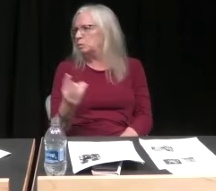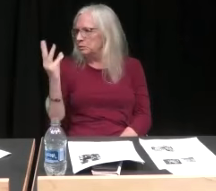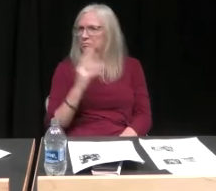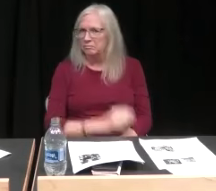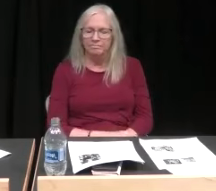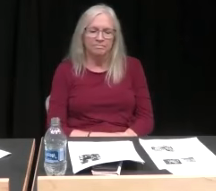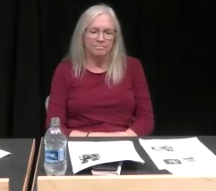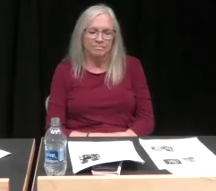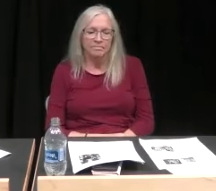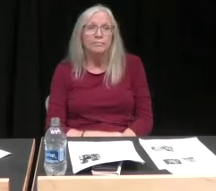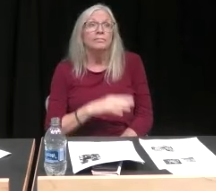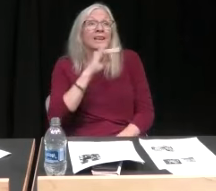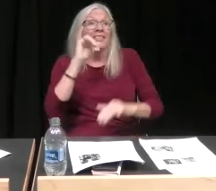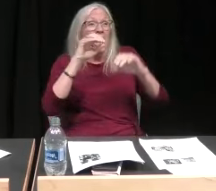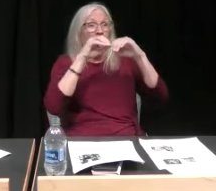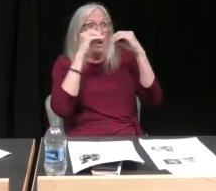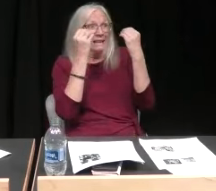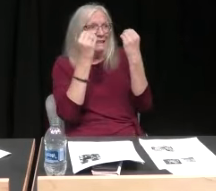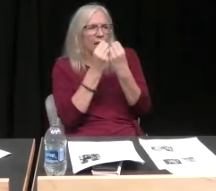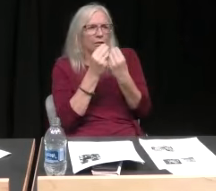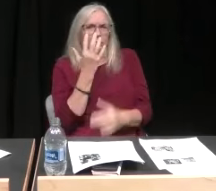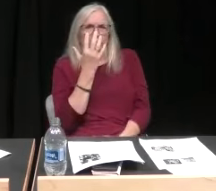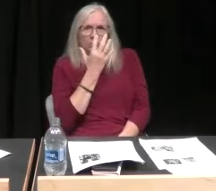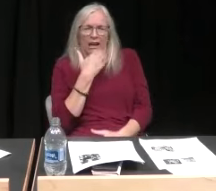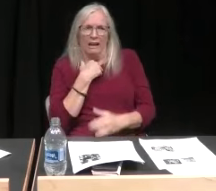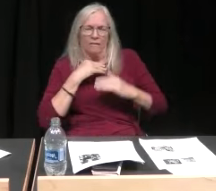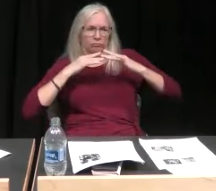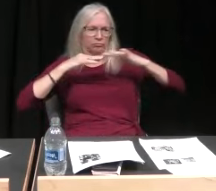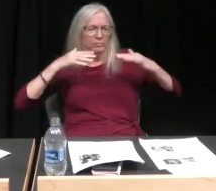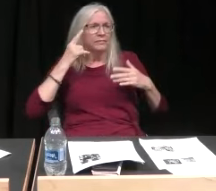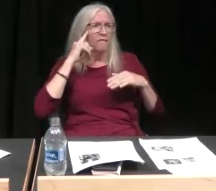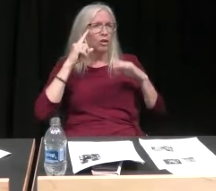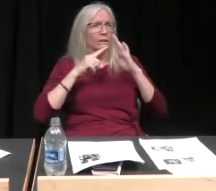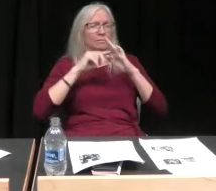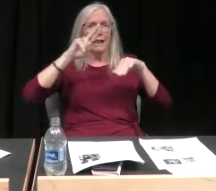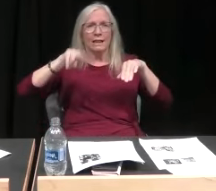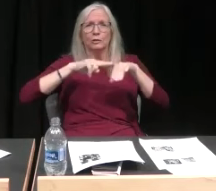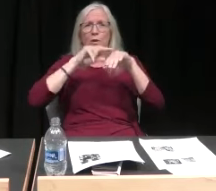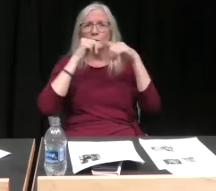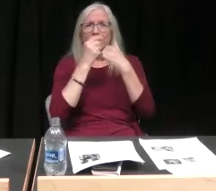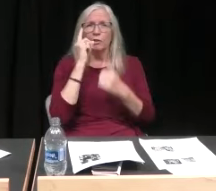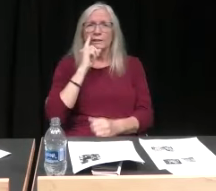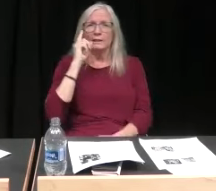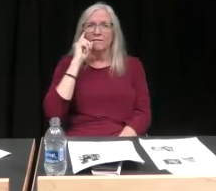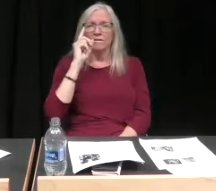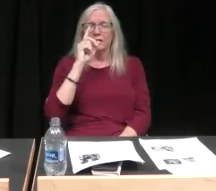populations where deaf clubs exist and they're considered a central part of their community and